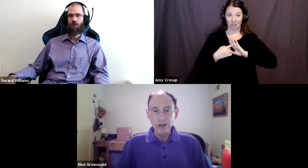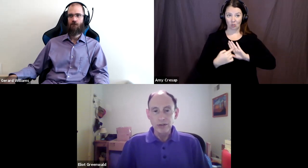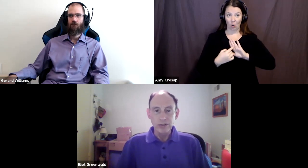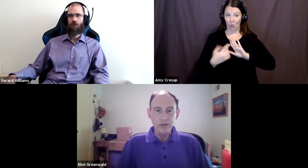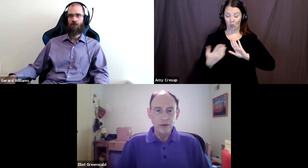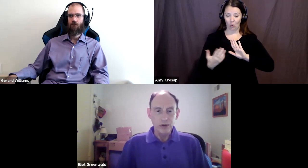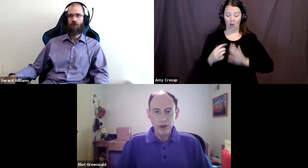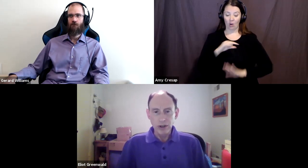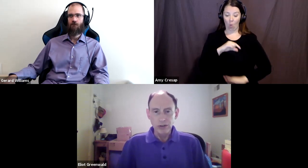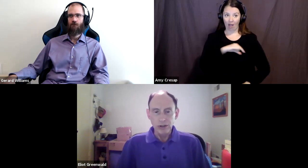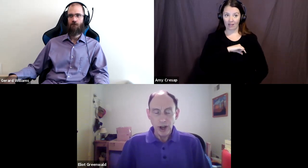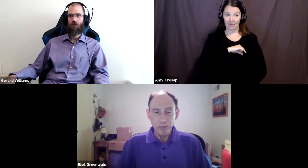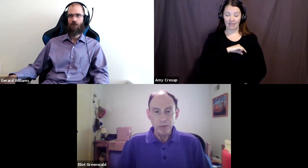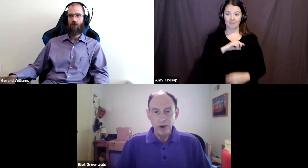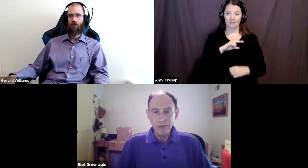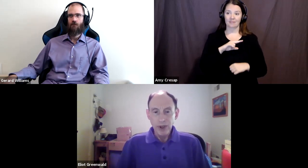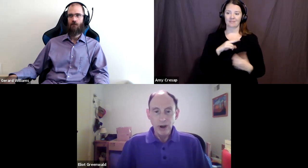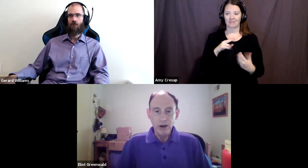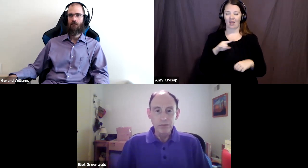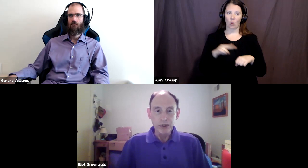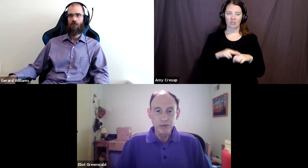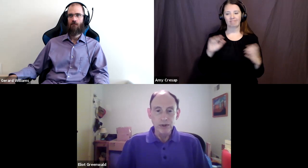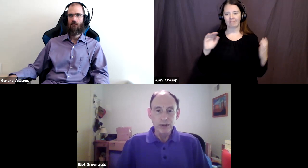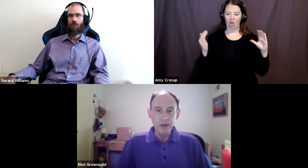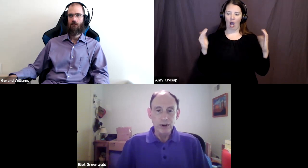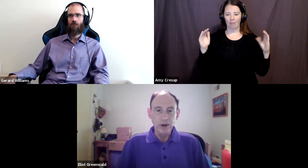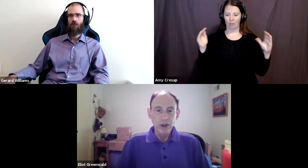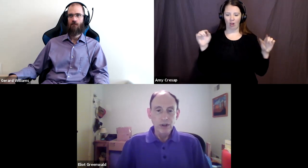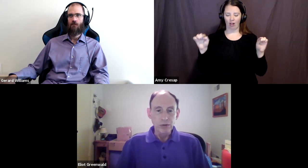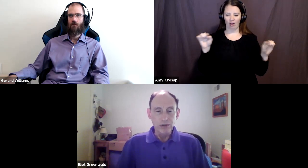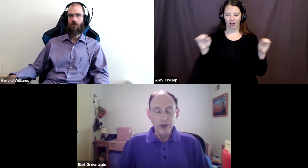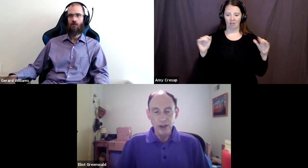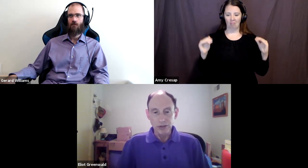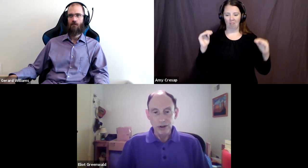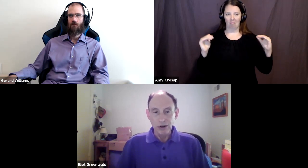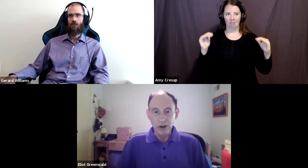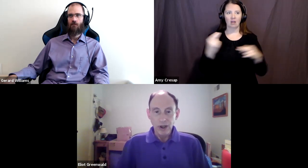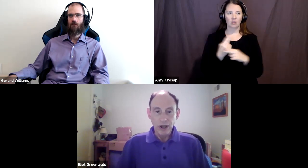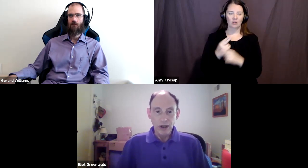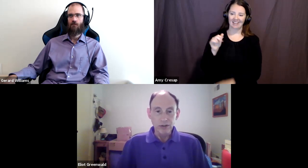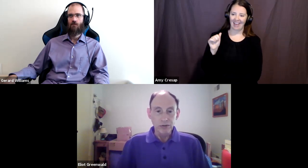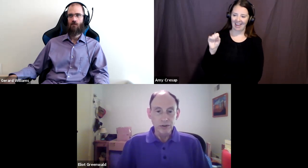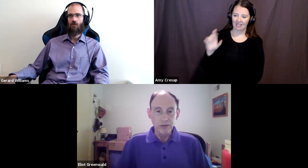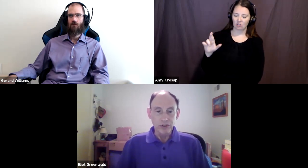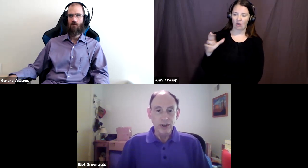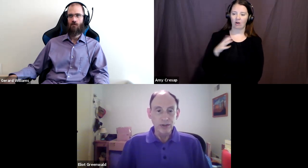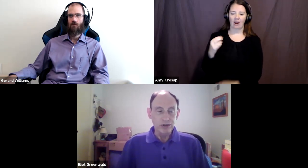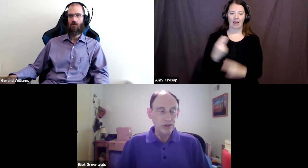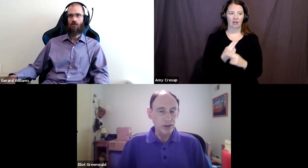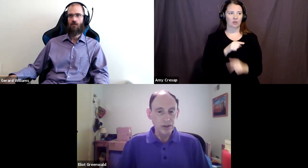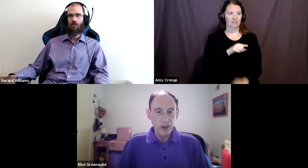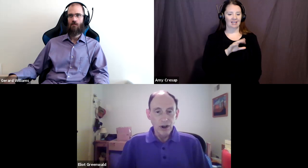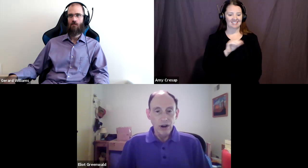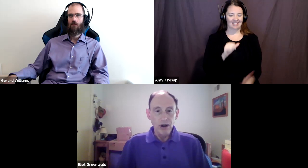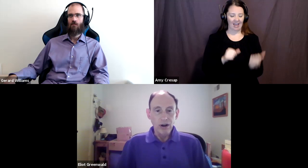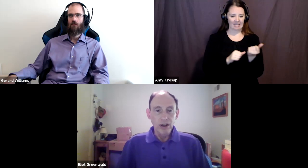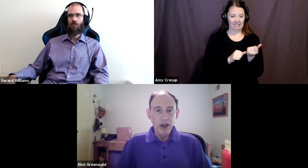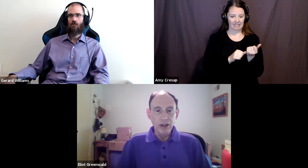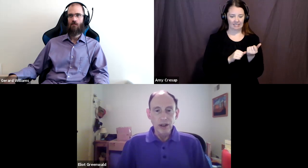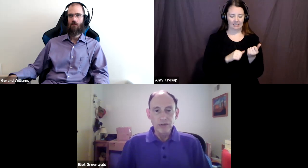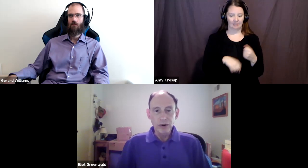is of course comparable between use of ASR and use of CA assisted.